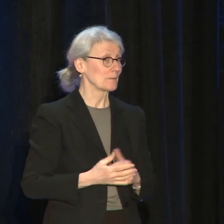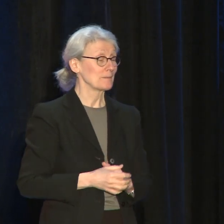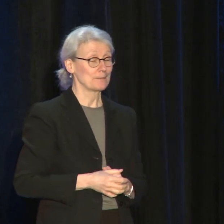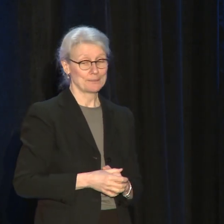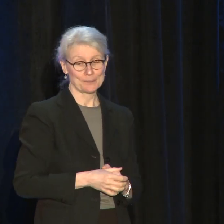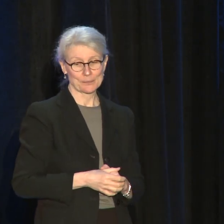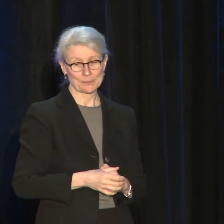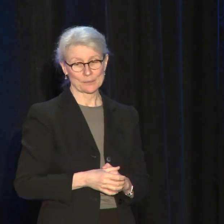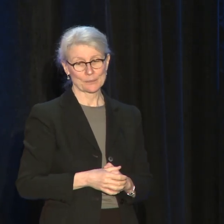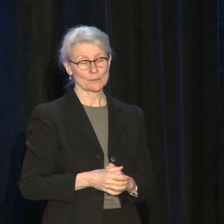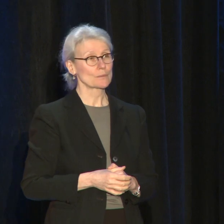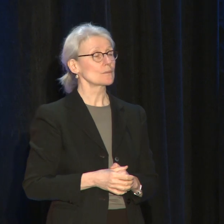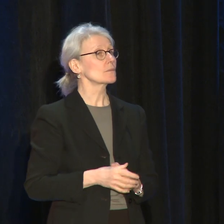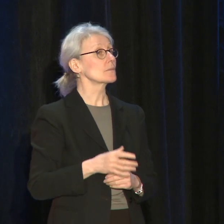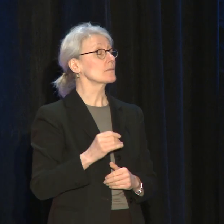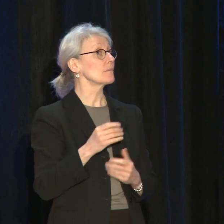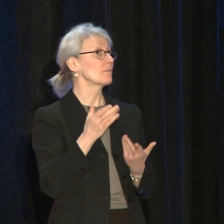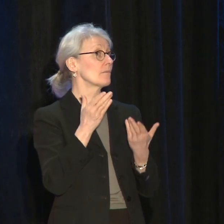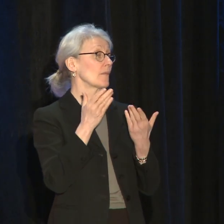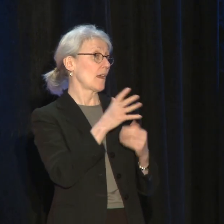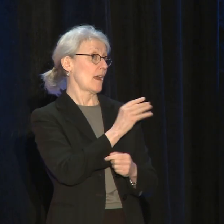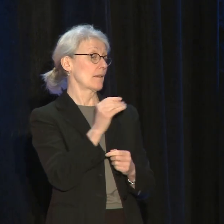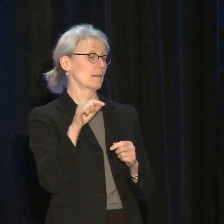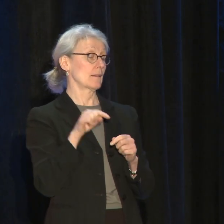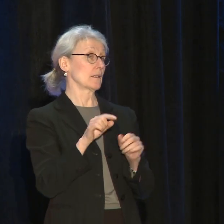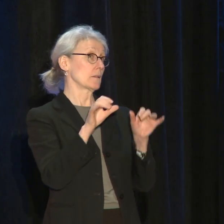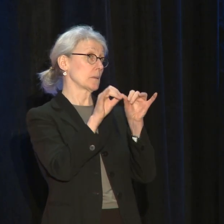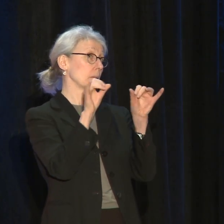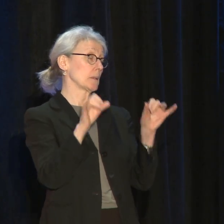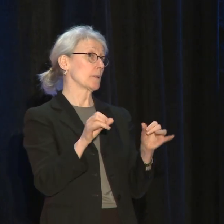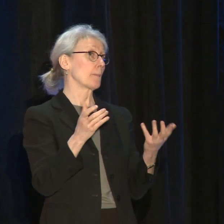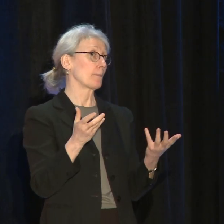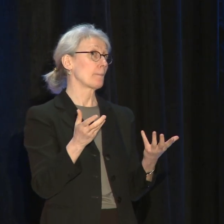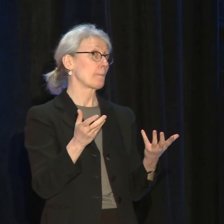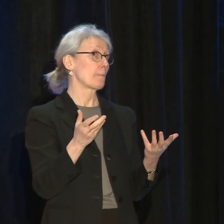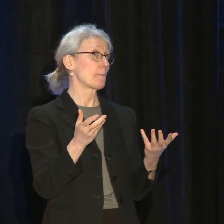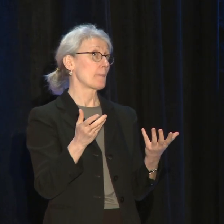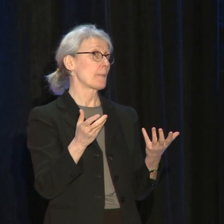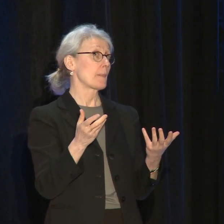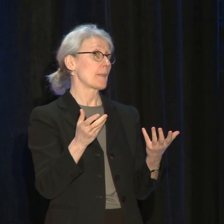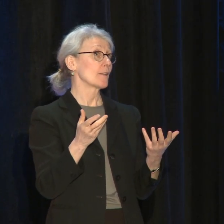Also points out that this is a issue, a critical issue of gender equity.